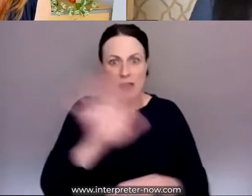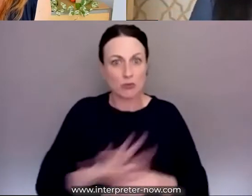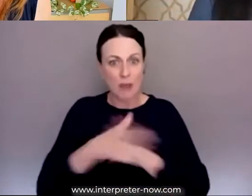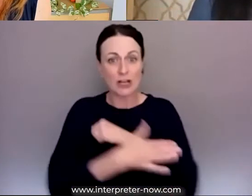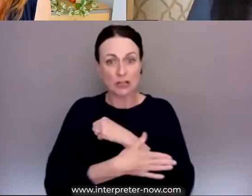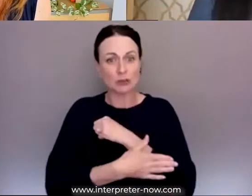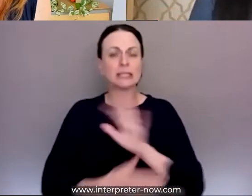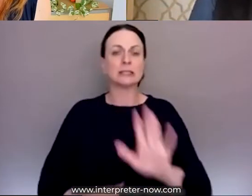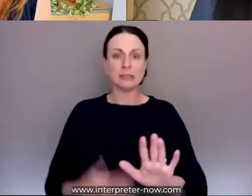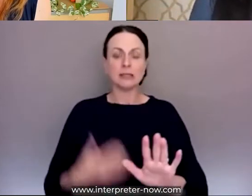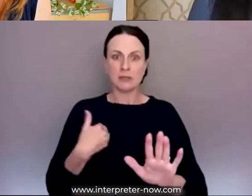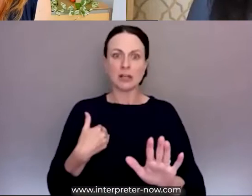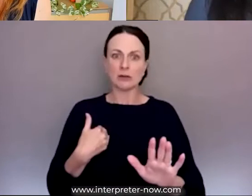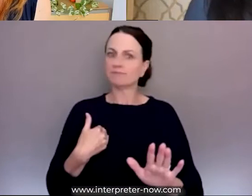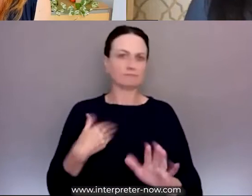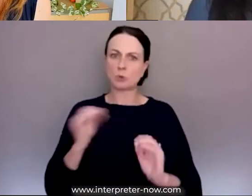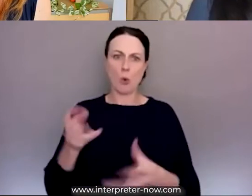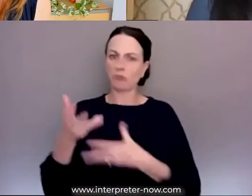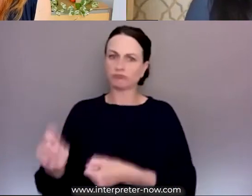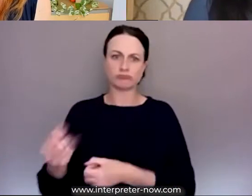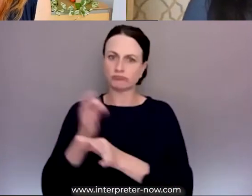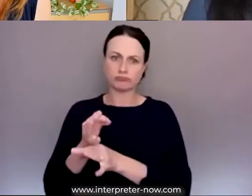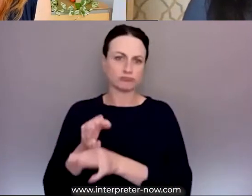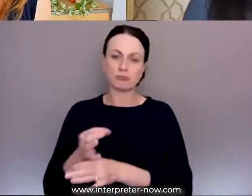There is a lack of faith that our institutions are there to help.